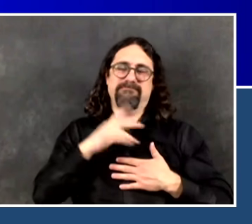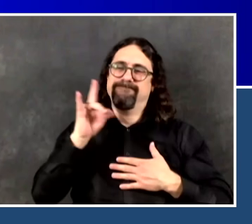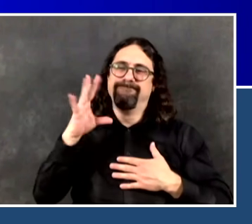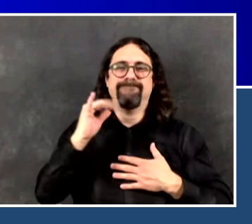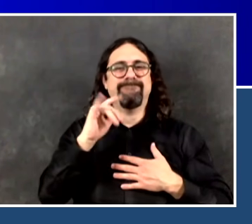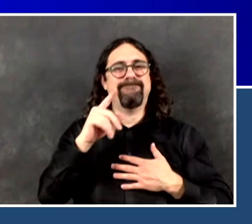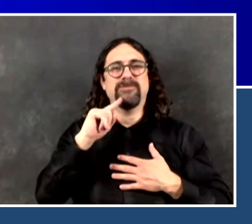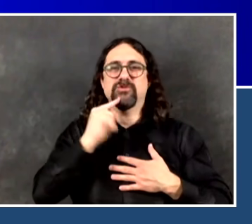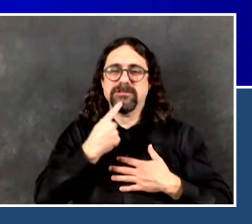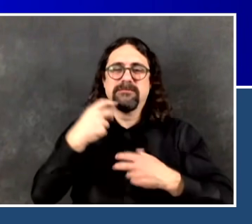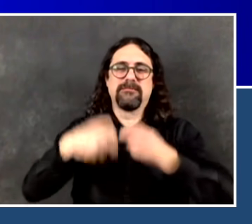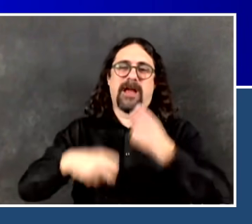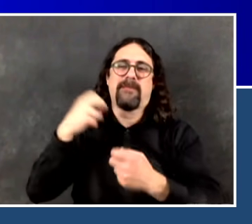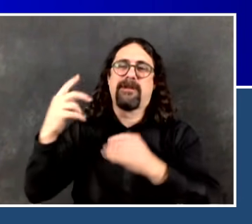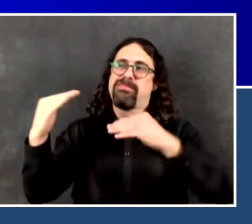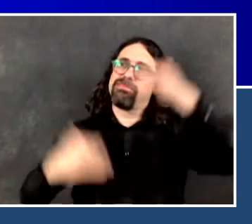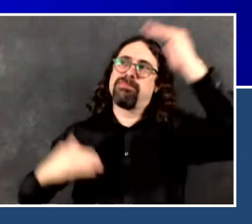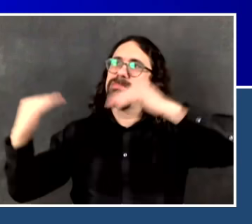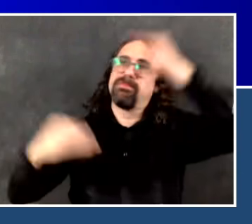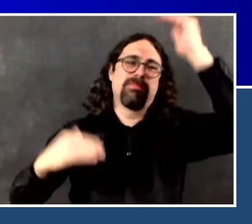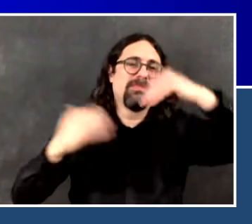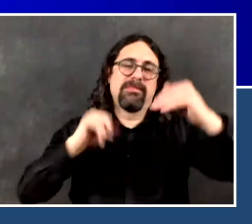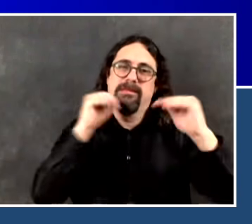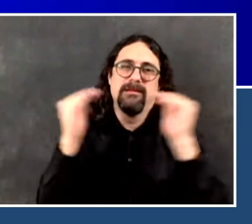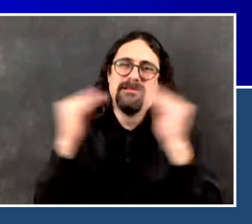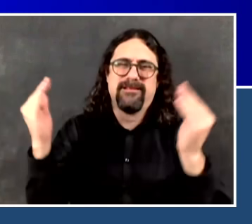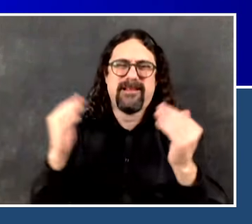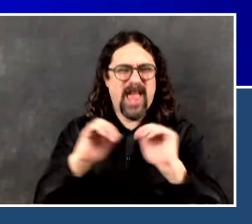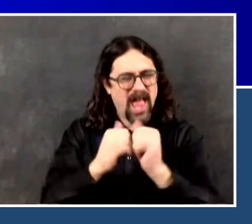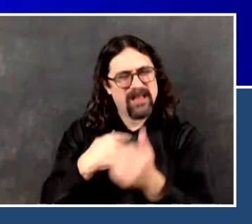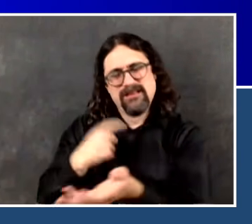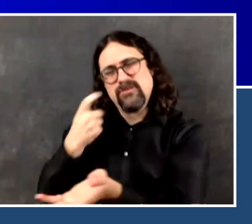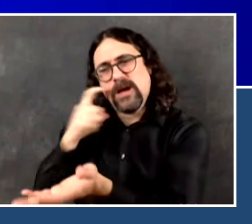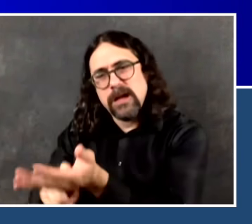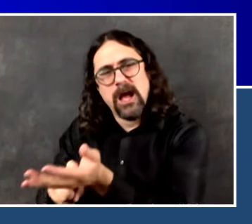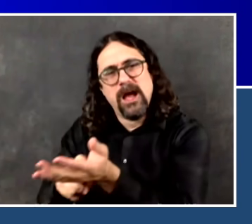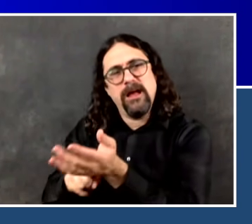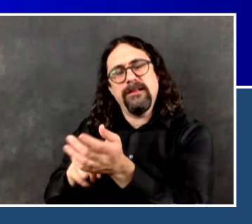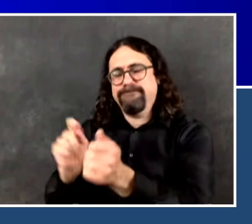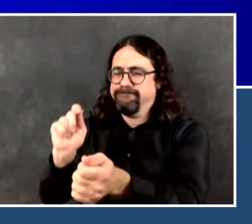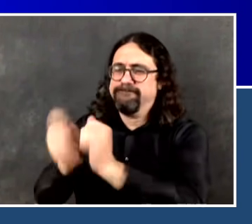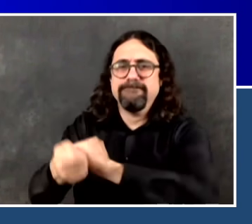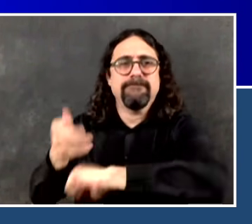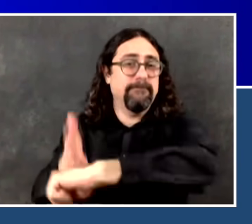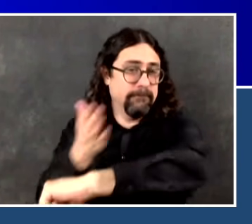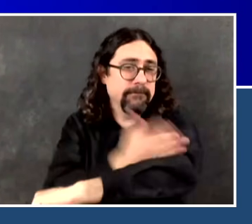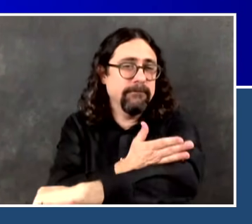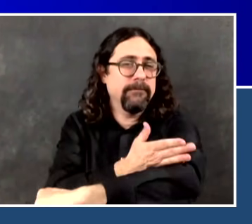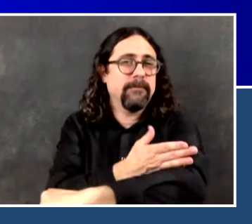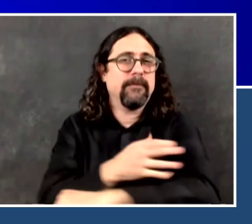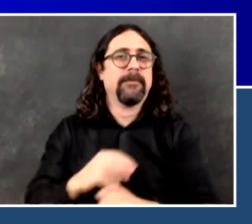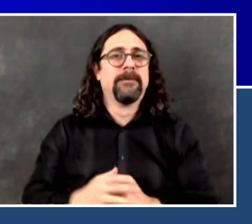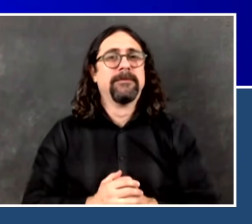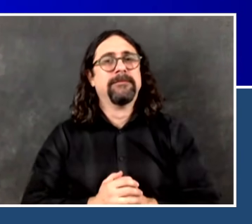DISPARITIES. WE'RE DOING IT IN Y WA ON THE HEALTH CARE FRONT NE HAVE ANNOUNCED. THE COMMUNITY-BASED TESTING AND THE OUTREACH